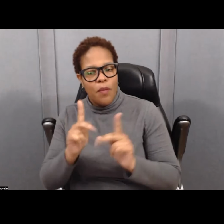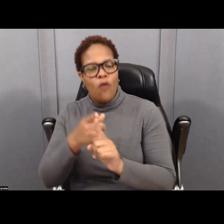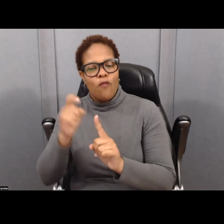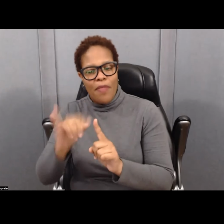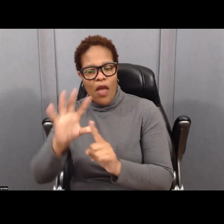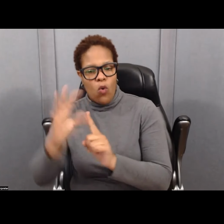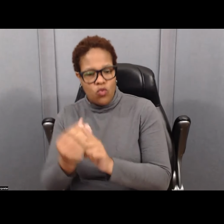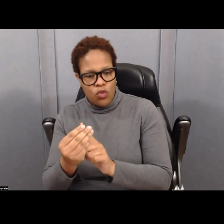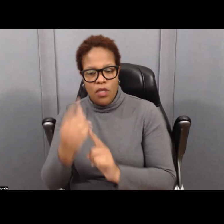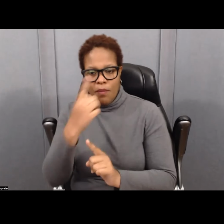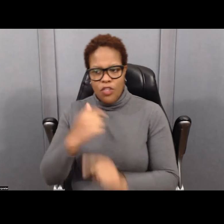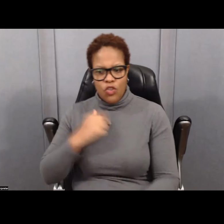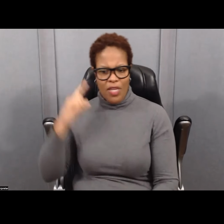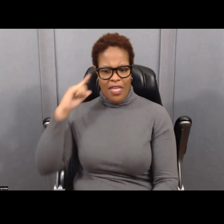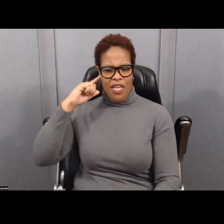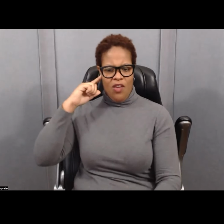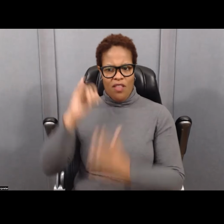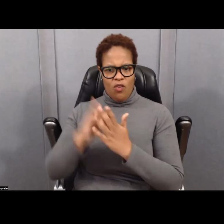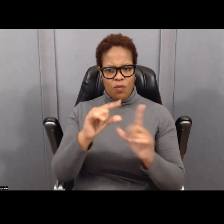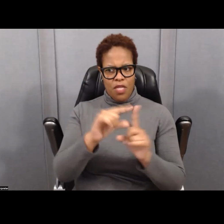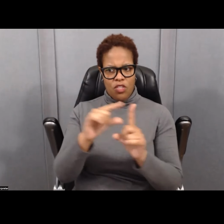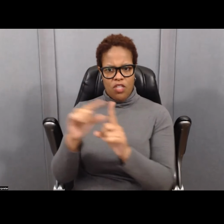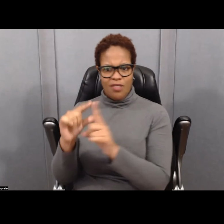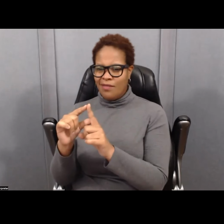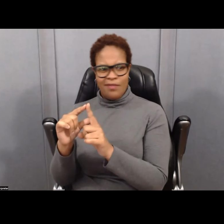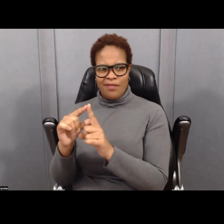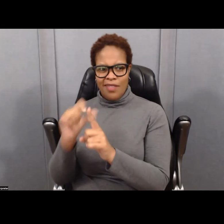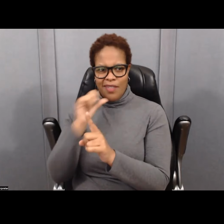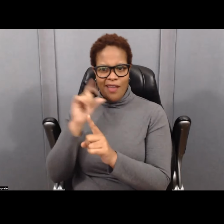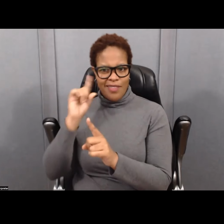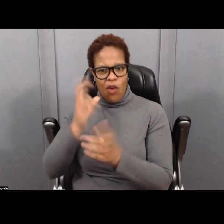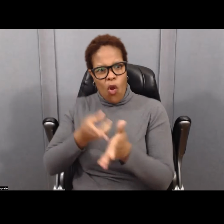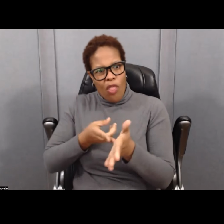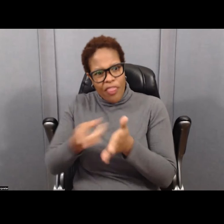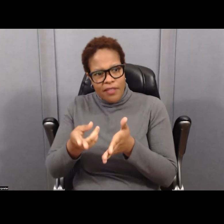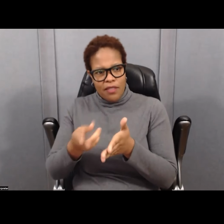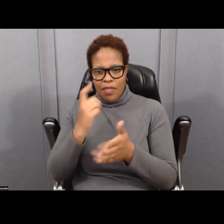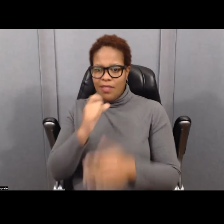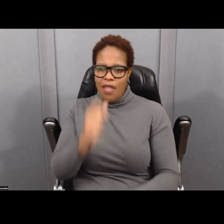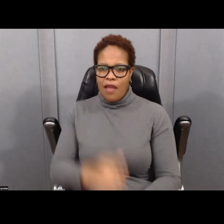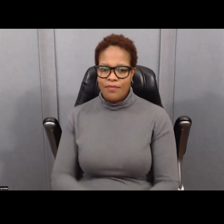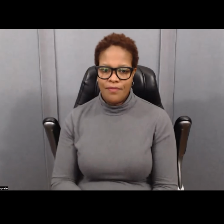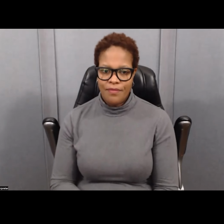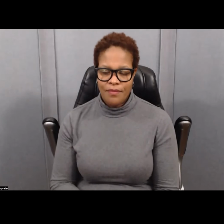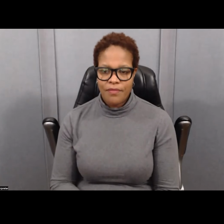because you're hearing those pronunciations and it just doesn't sound authentic because it's not. The second one was "Black Panther,"